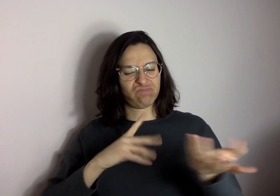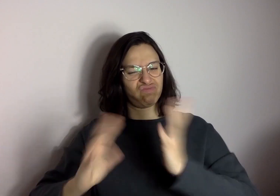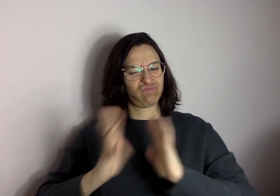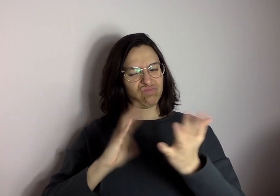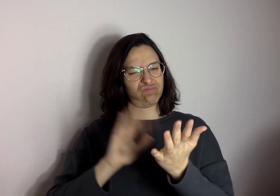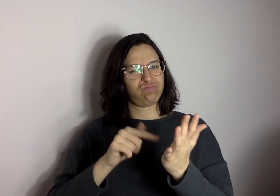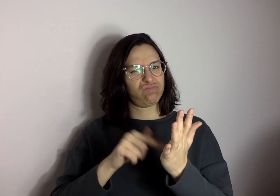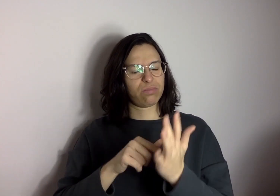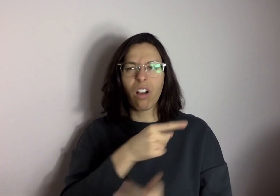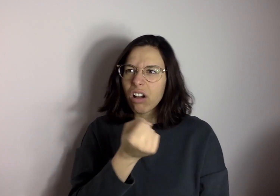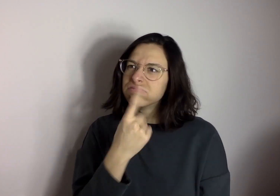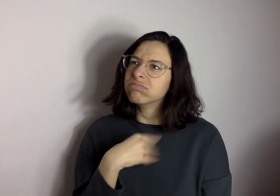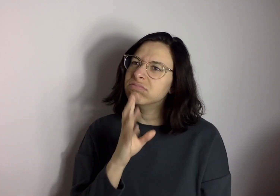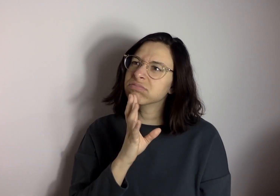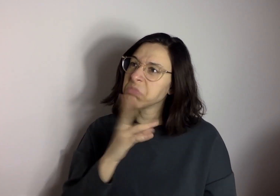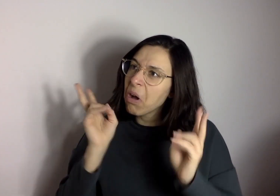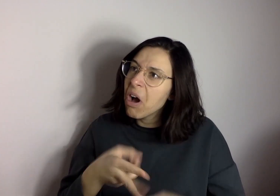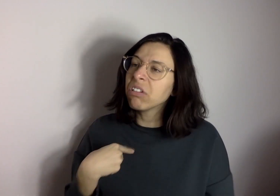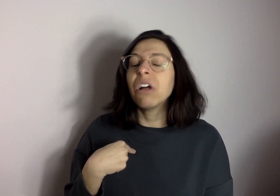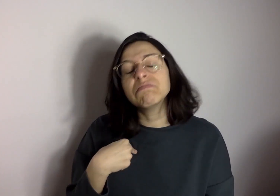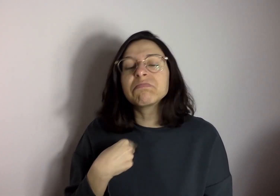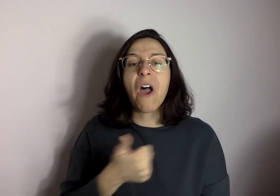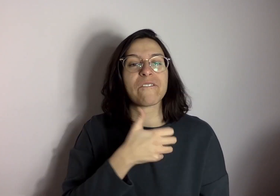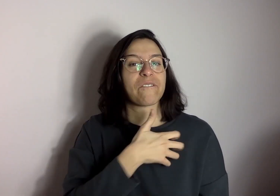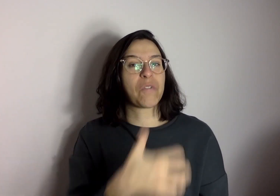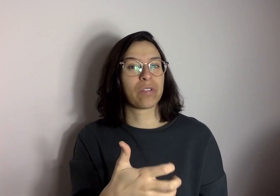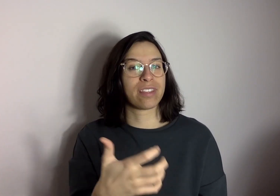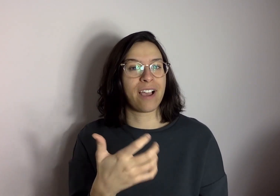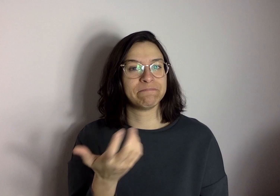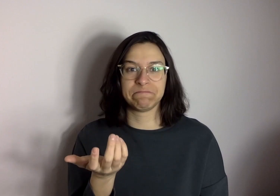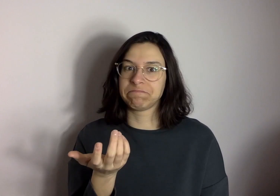….I always sign but I talked... that amazes me.